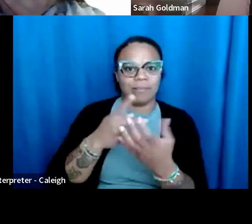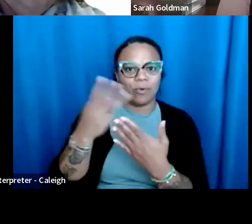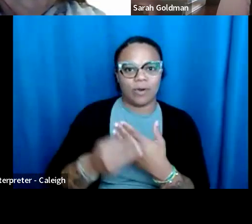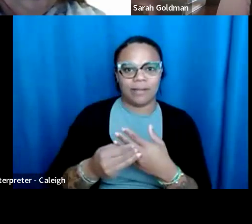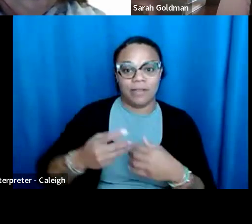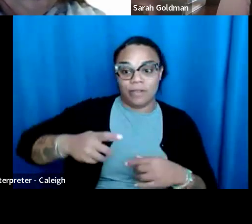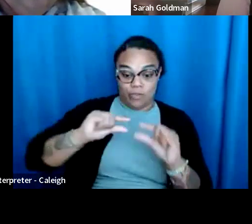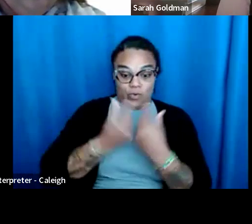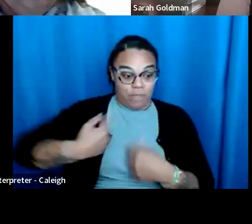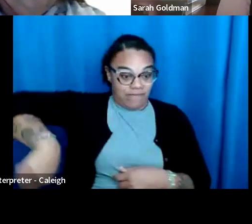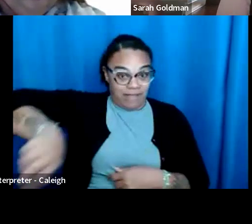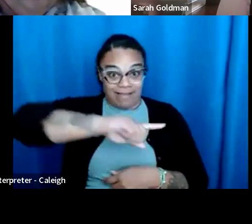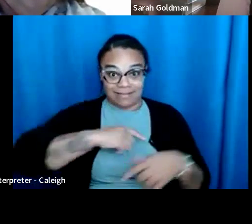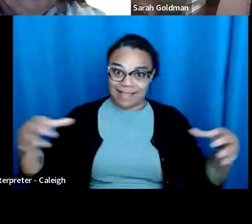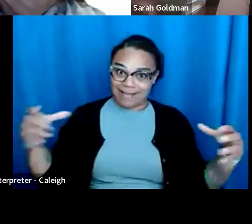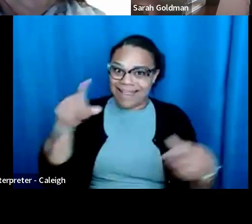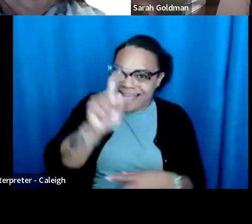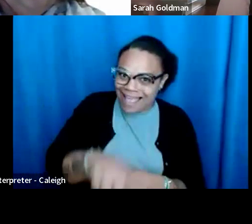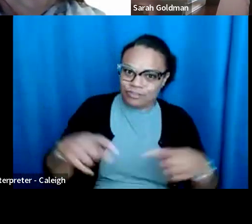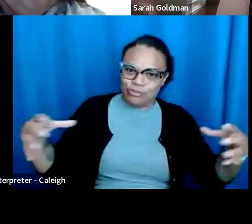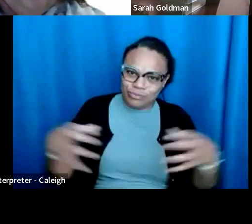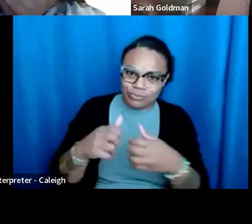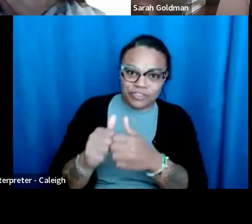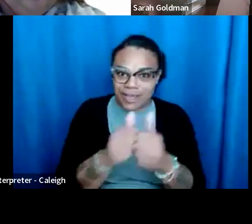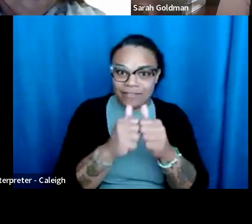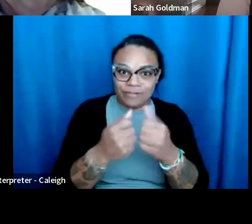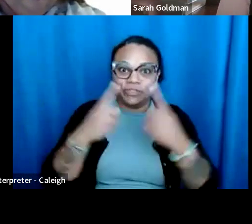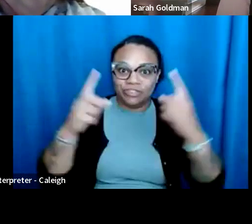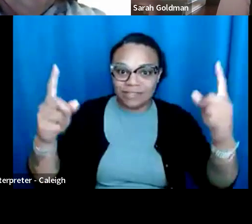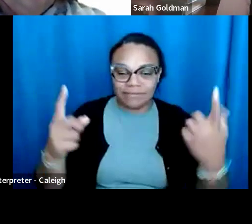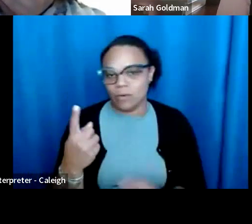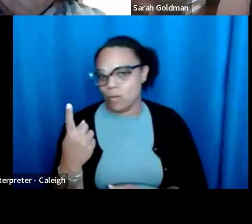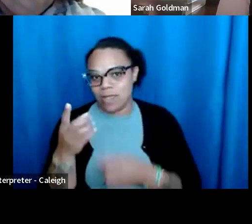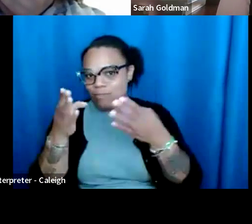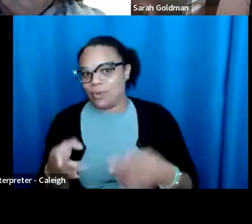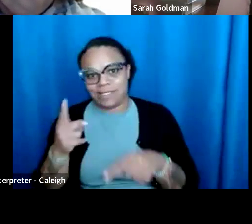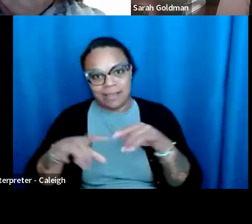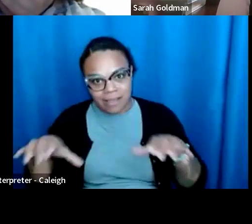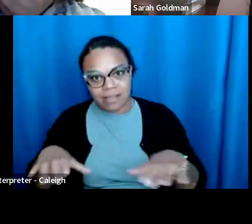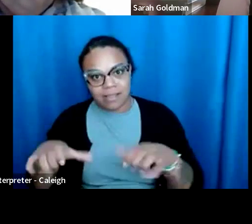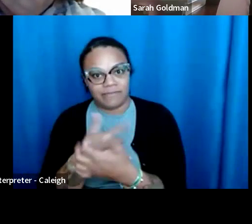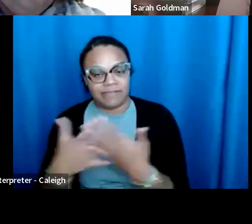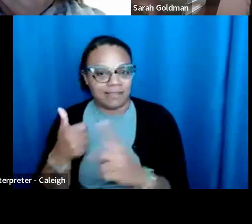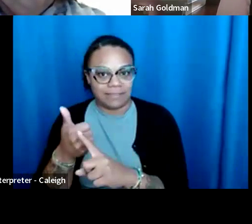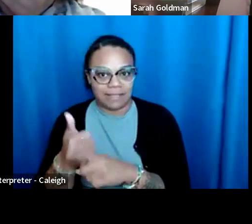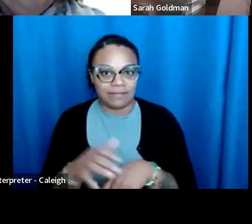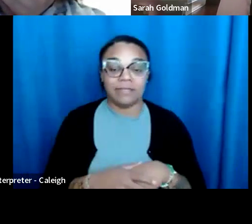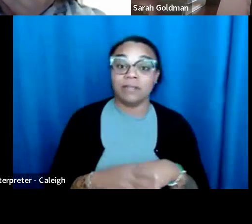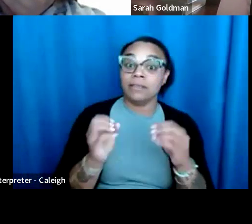to be able to get that done, because one person can't do it alone. And so I think the more that we create allyship with each other in this community,